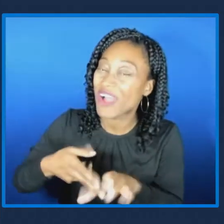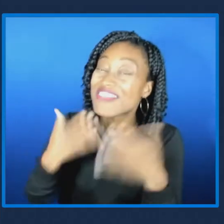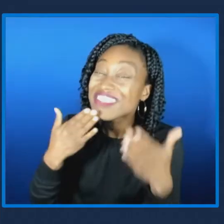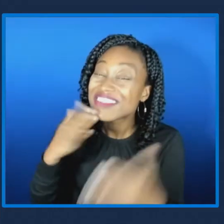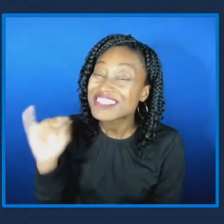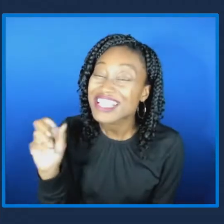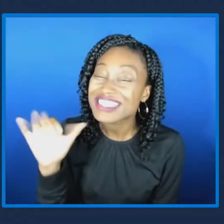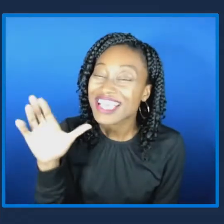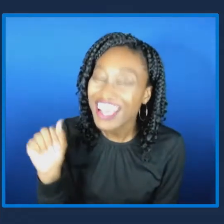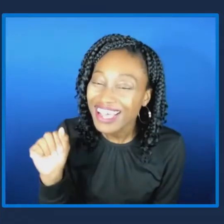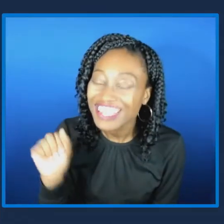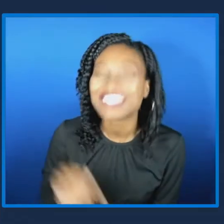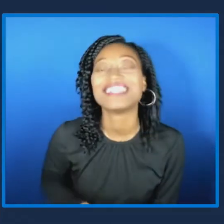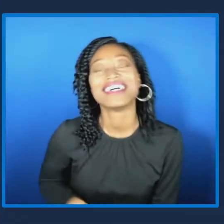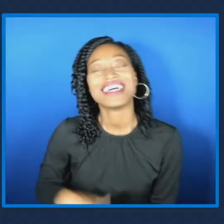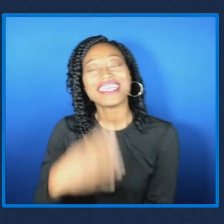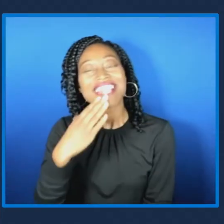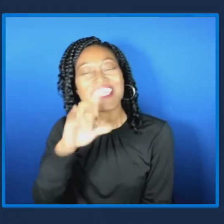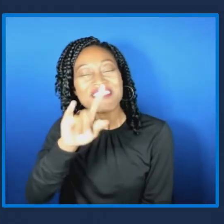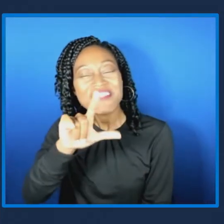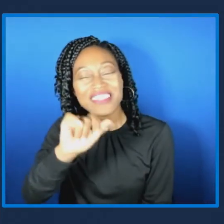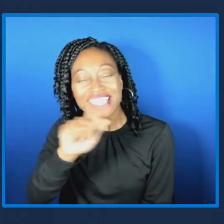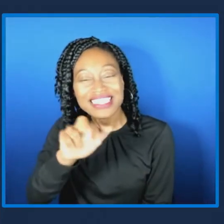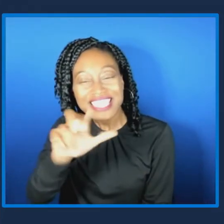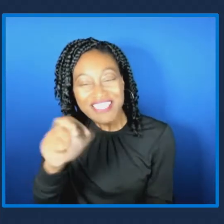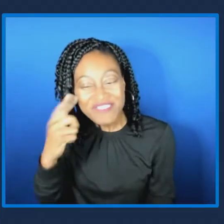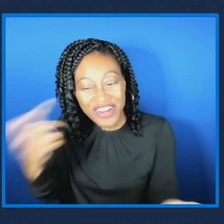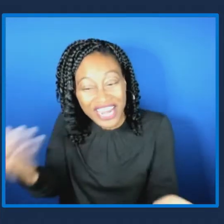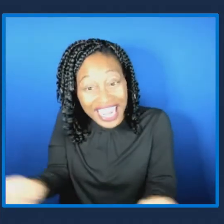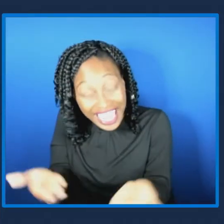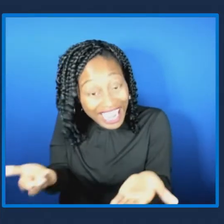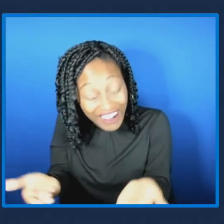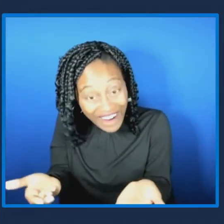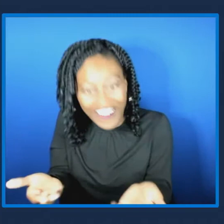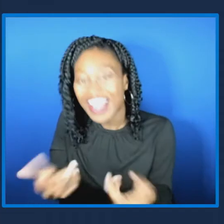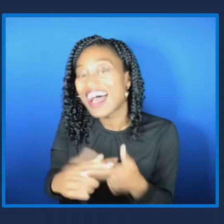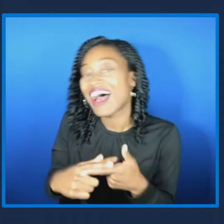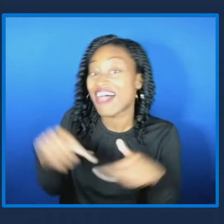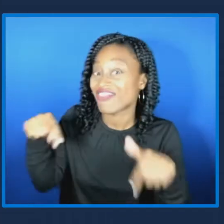Thank you Lizzie for being here. And can I just say, this is the power of disability?